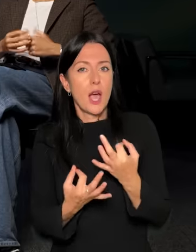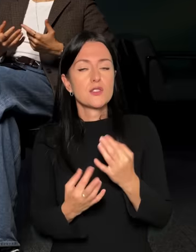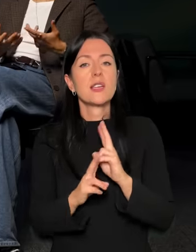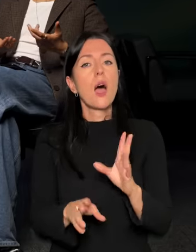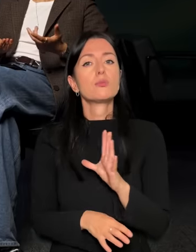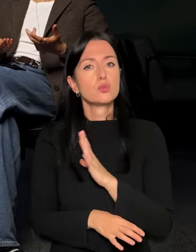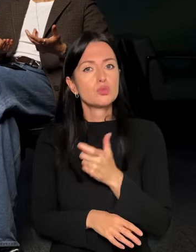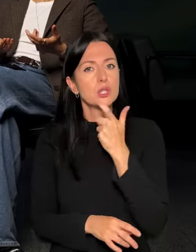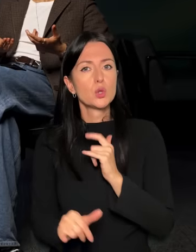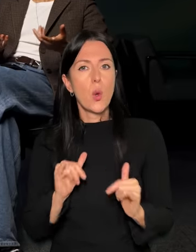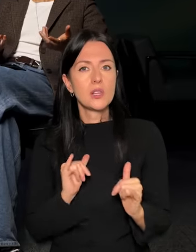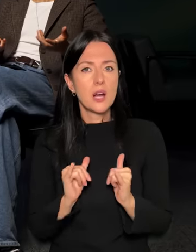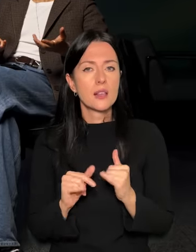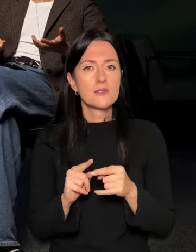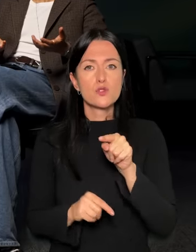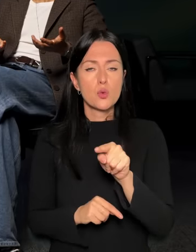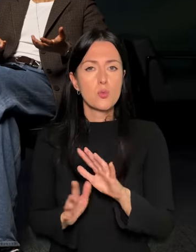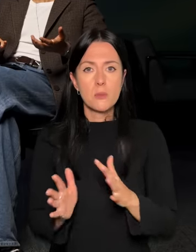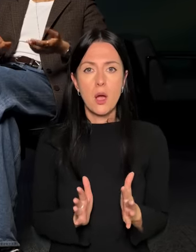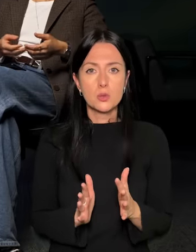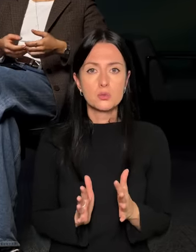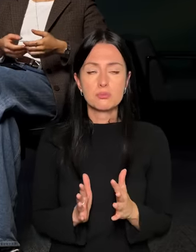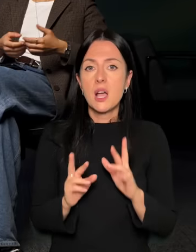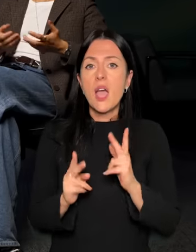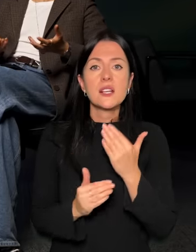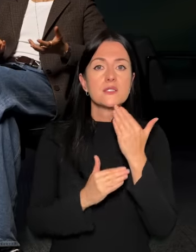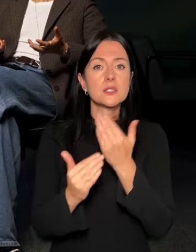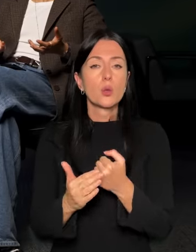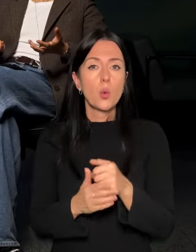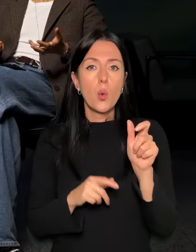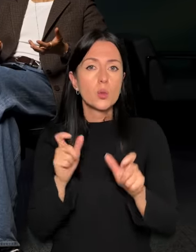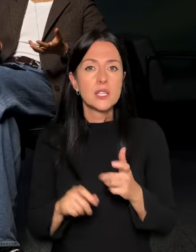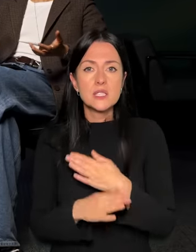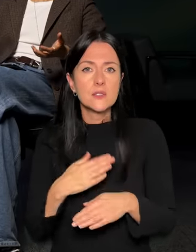how to be tolerant in this case, how to address people with disabilities,